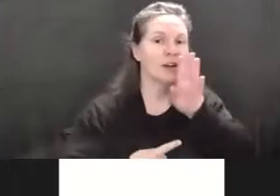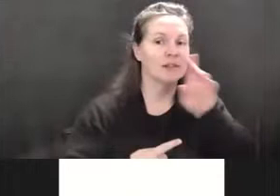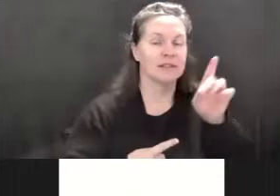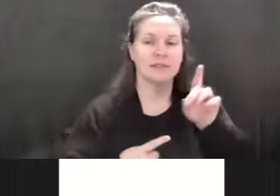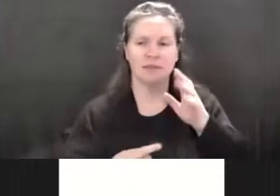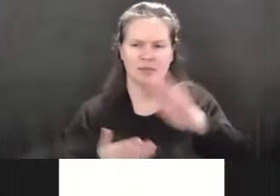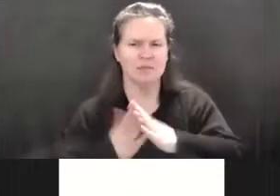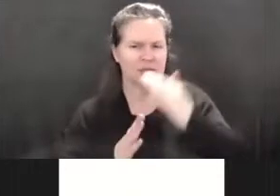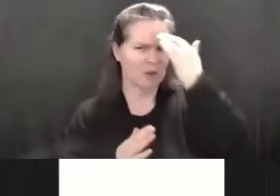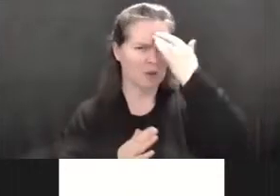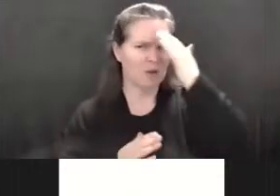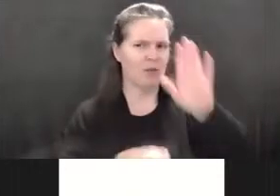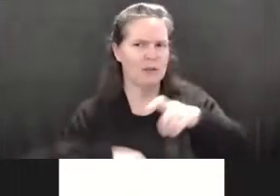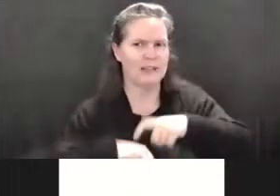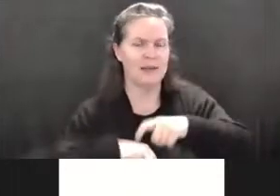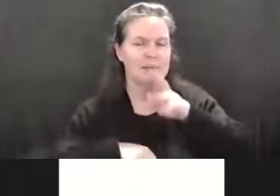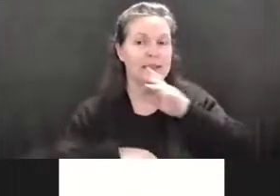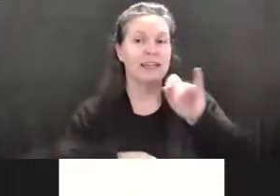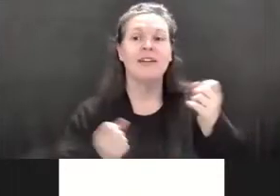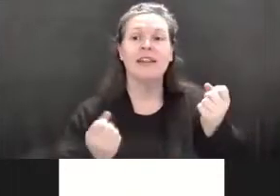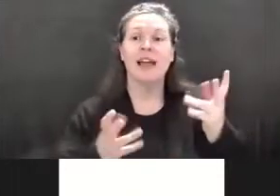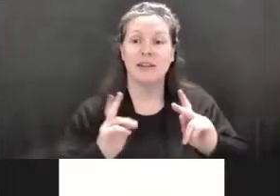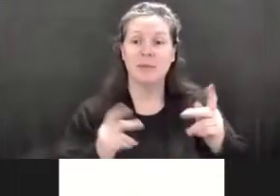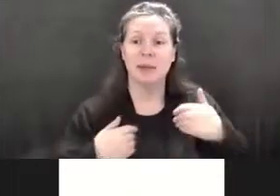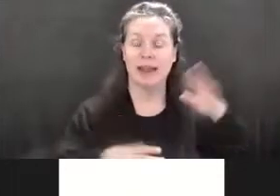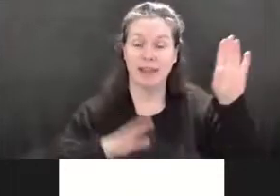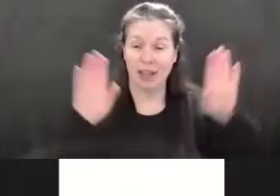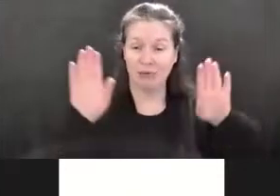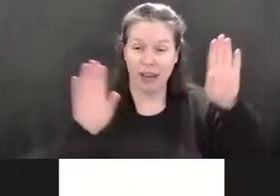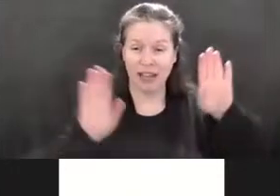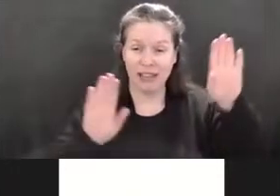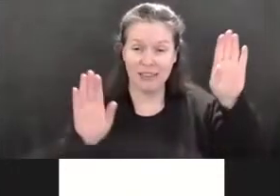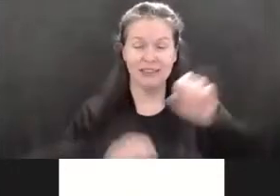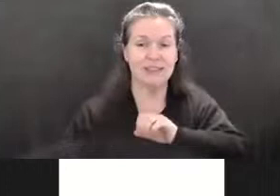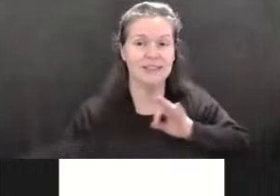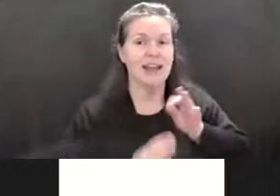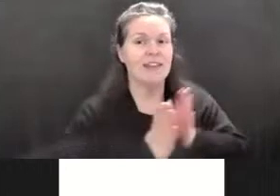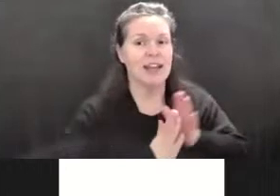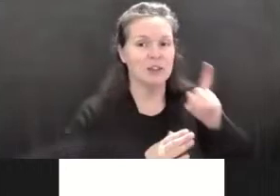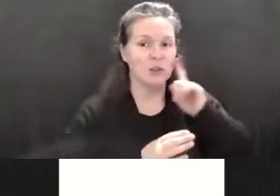if there's a lot of people who have their hand raised, staff may ask you to finish your thoughts,